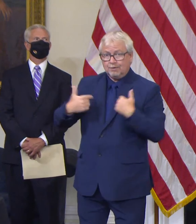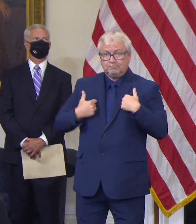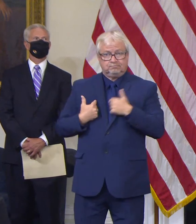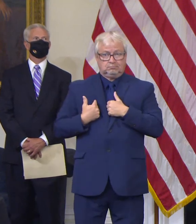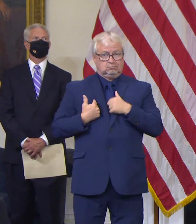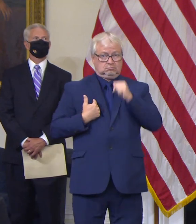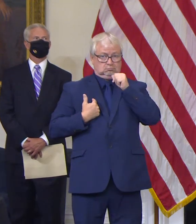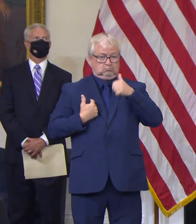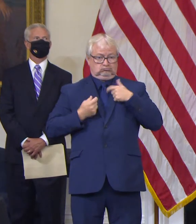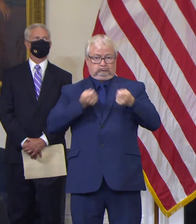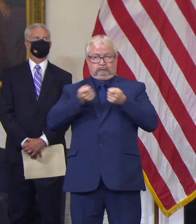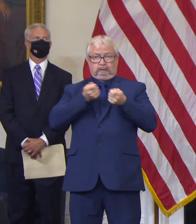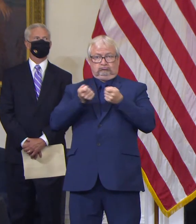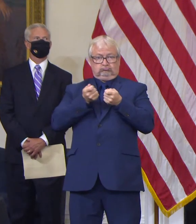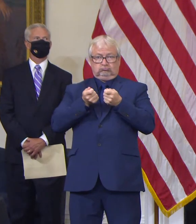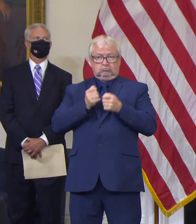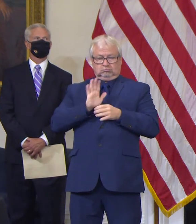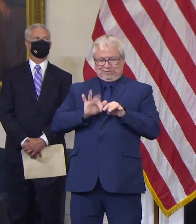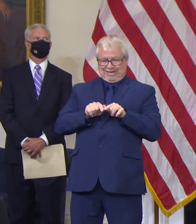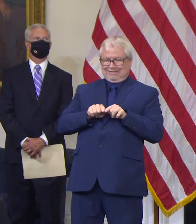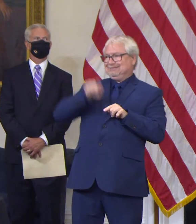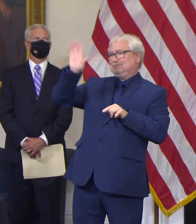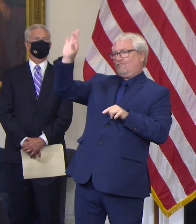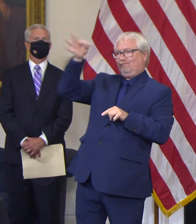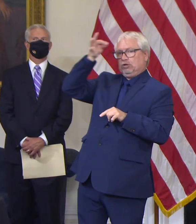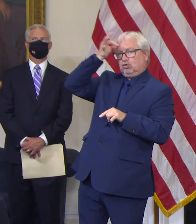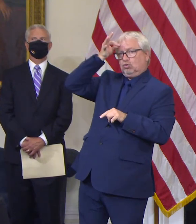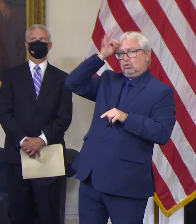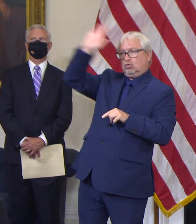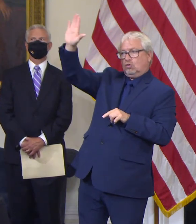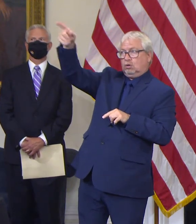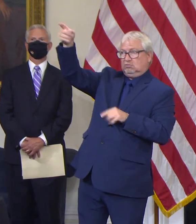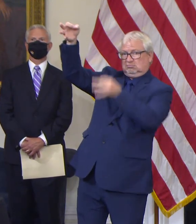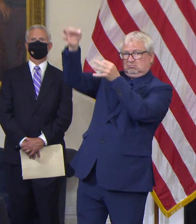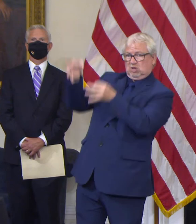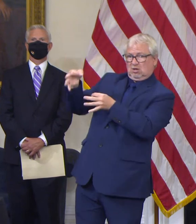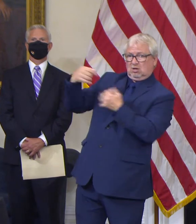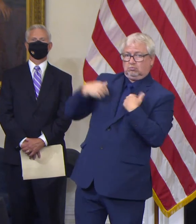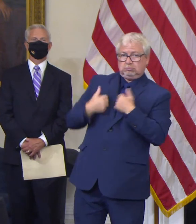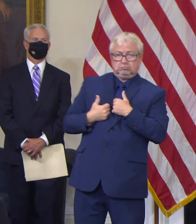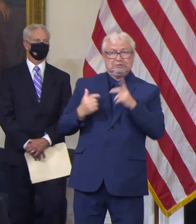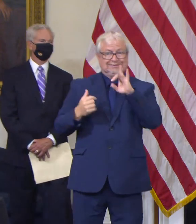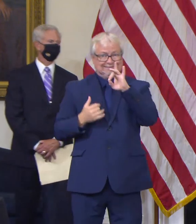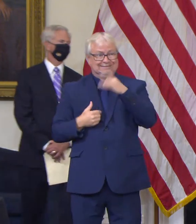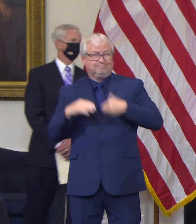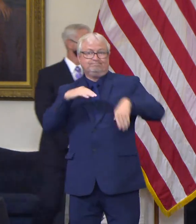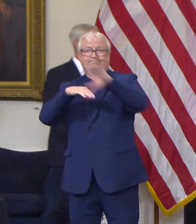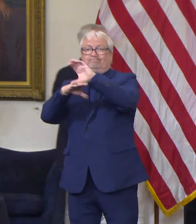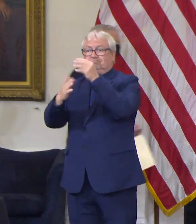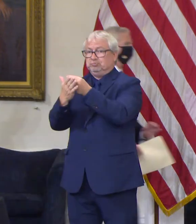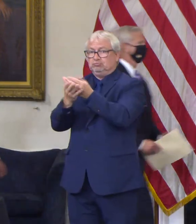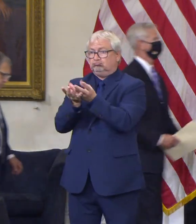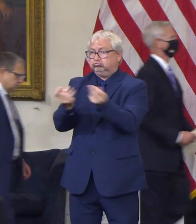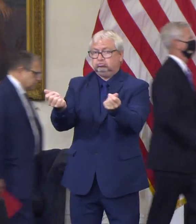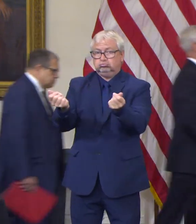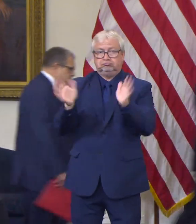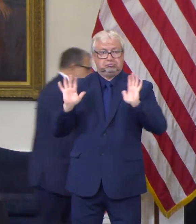But we did add more state money to the program. I know early on. I don't know how many states did, but we provided additional